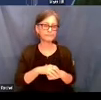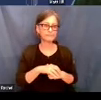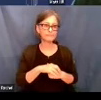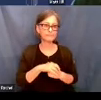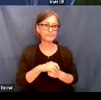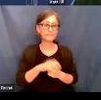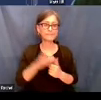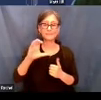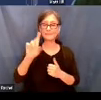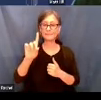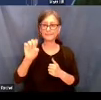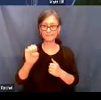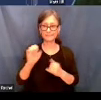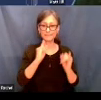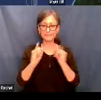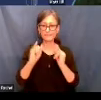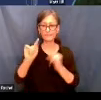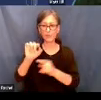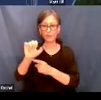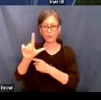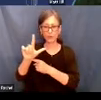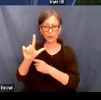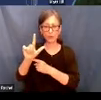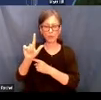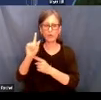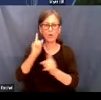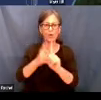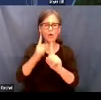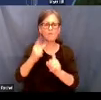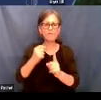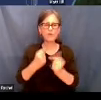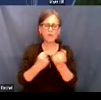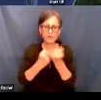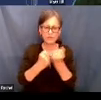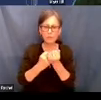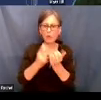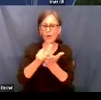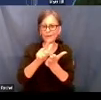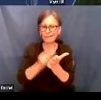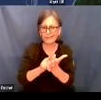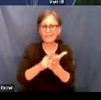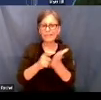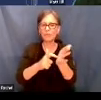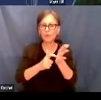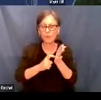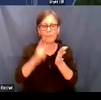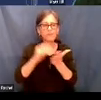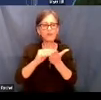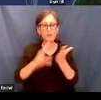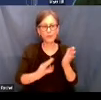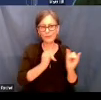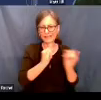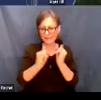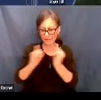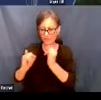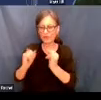The CDE interview tool is intended to support the statutory requirements for student interviews by the CDE.